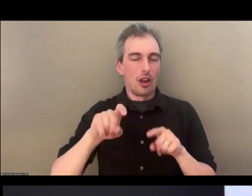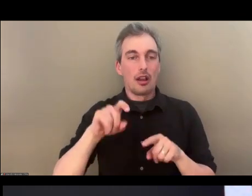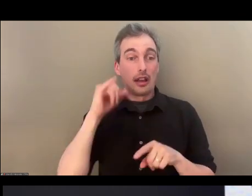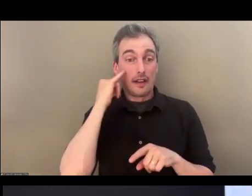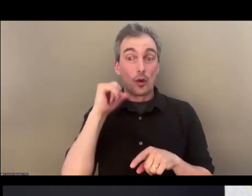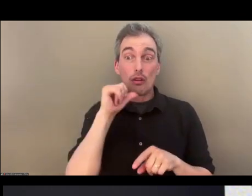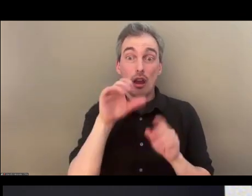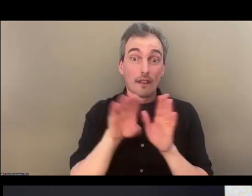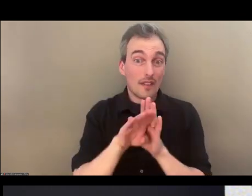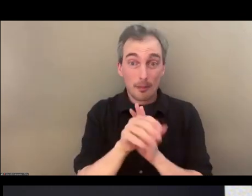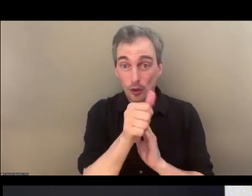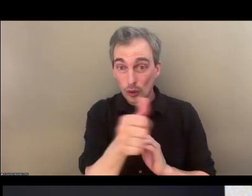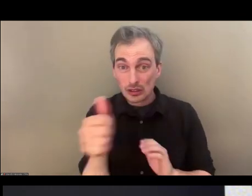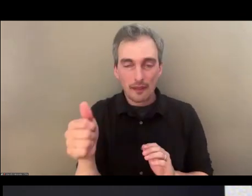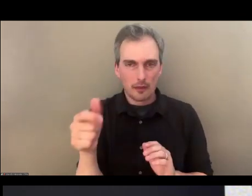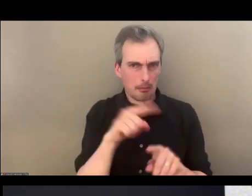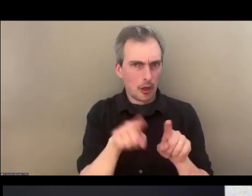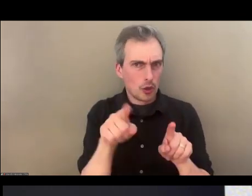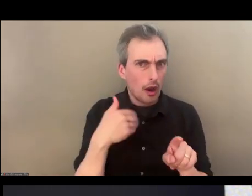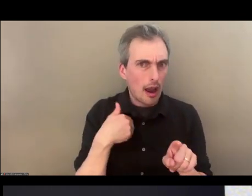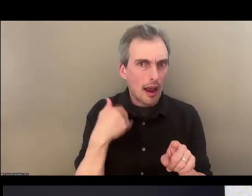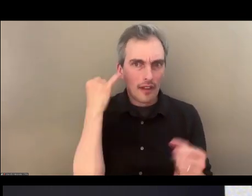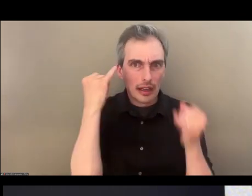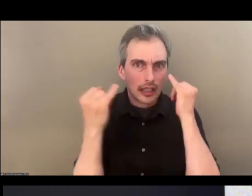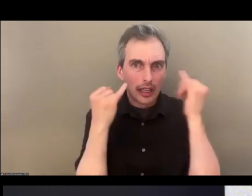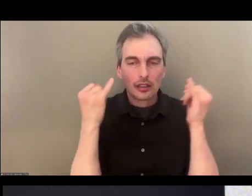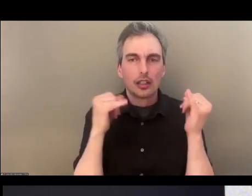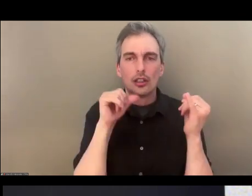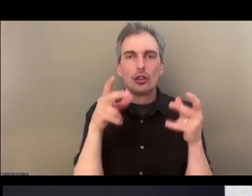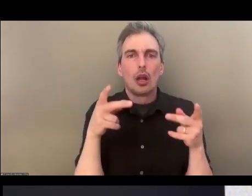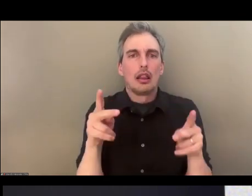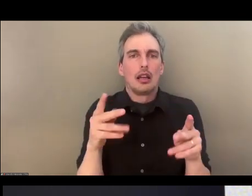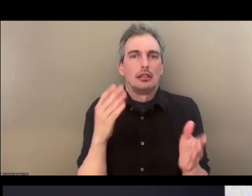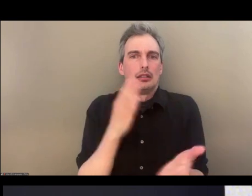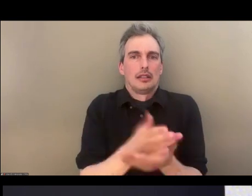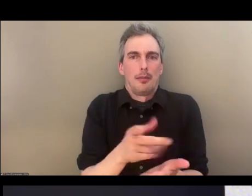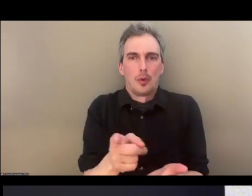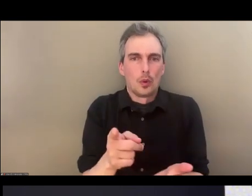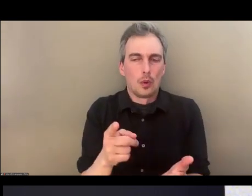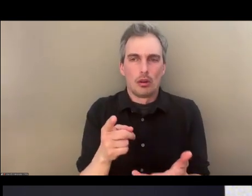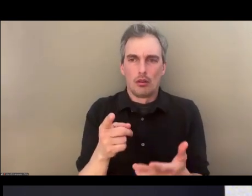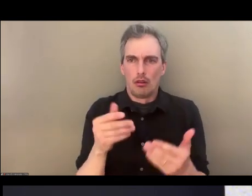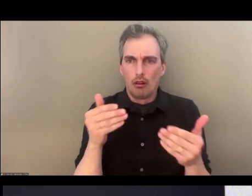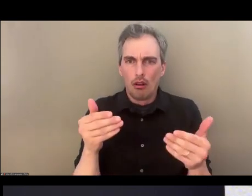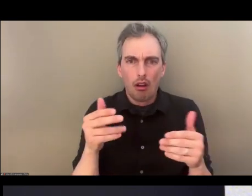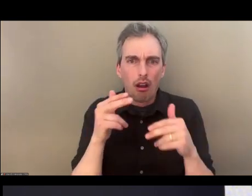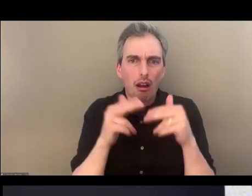don't let it stop you from building your own tools that do the exact thing that you need them to do. For those people.